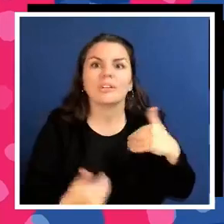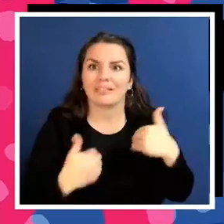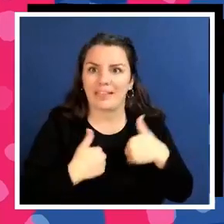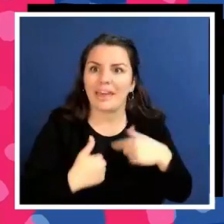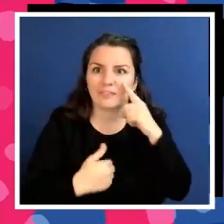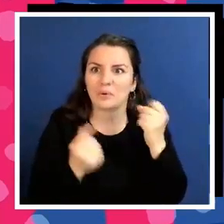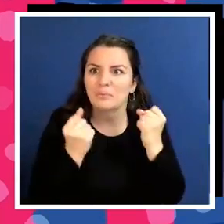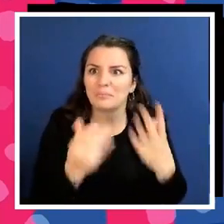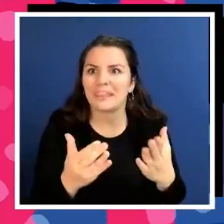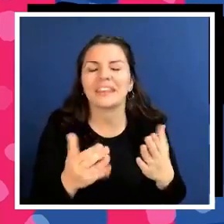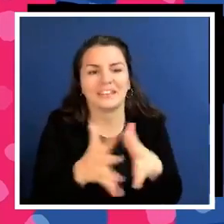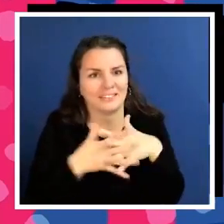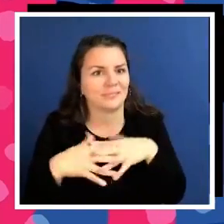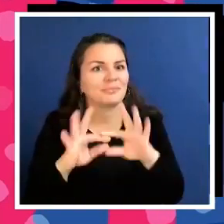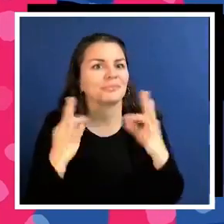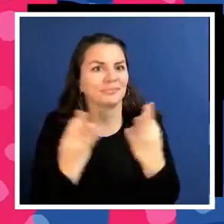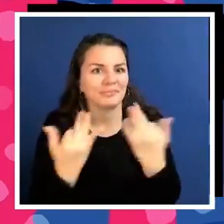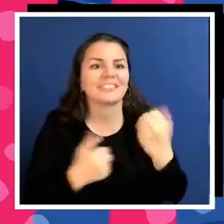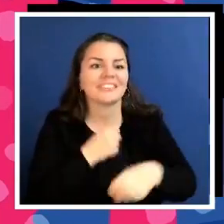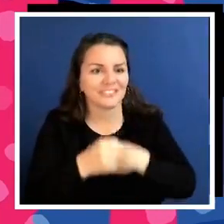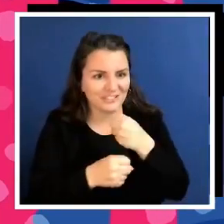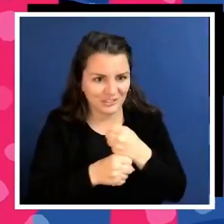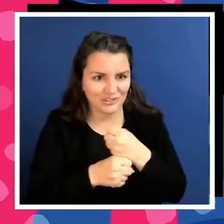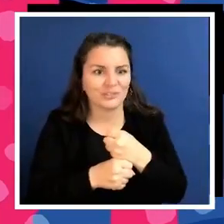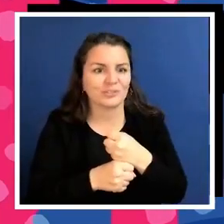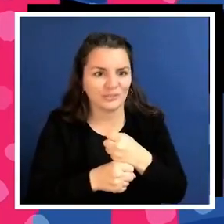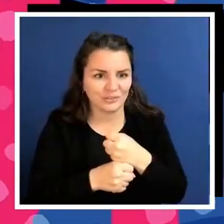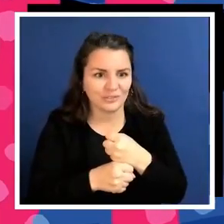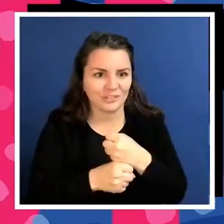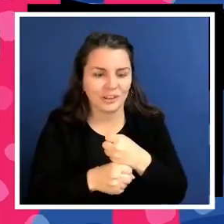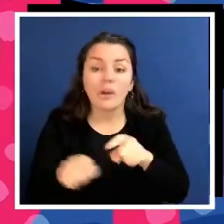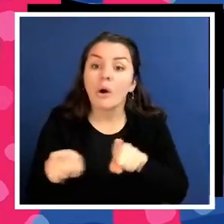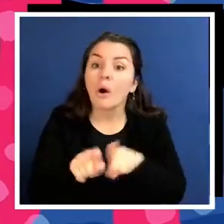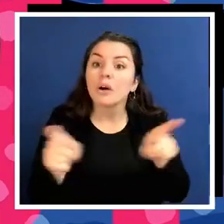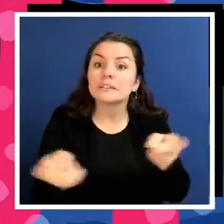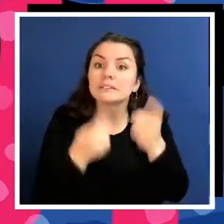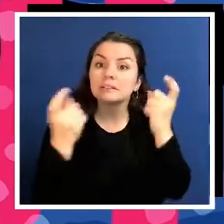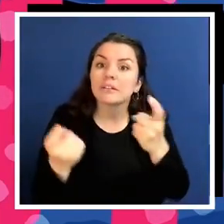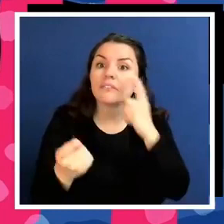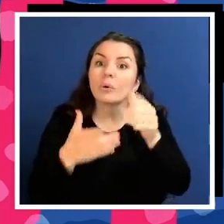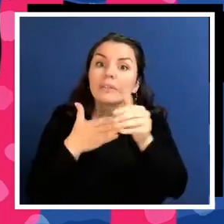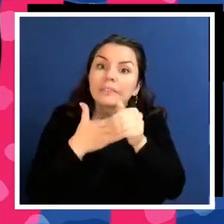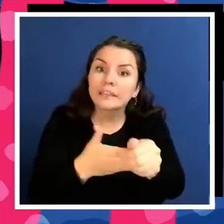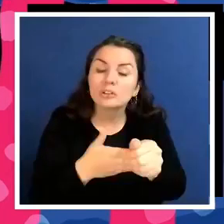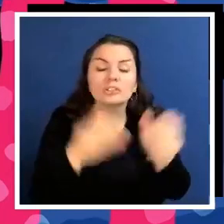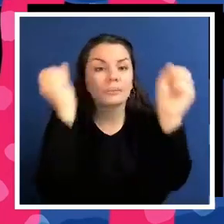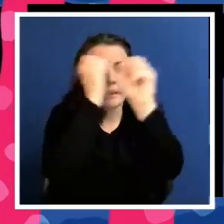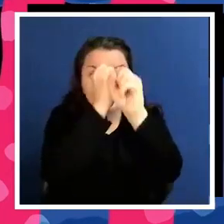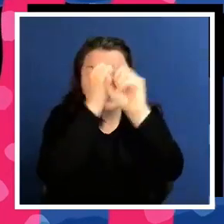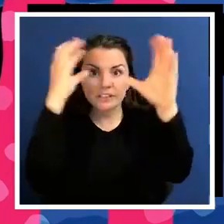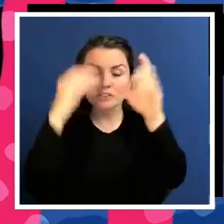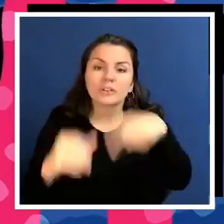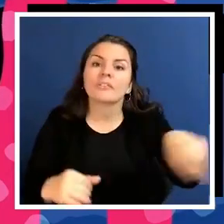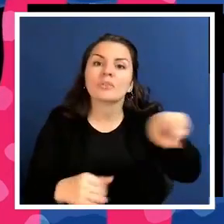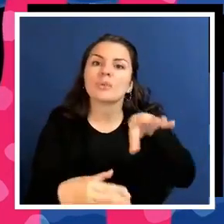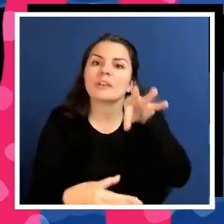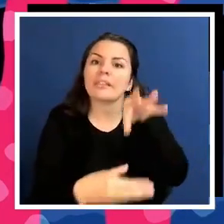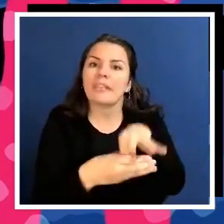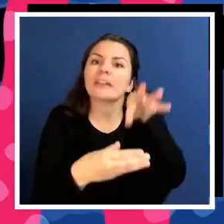THANK YOU FOR HAVING ME JOIN THE CELEBRATION. IT'S A CELEBRATION OF THE MEANINGFUL CHANGE THAT INCREASE CHILD TAX CREDIT IS GOING TO